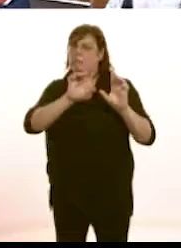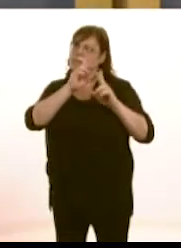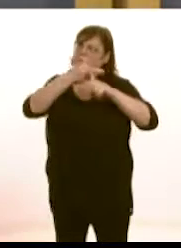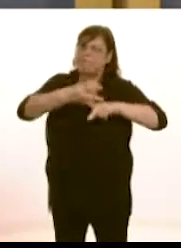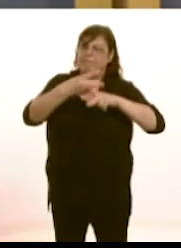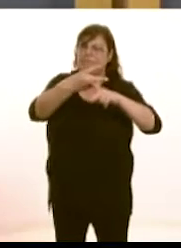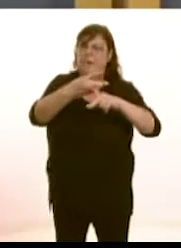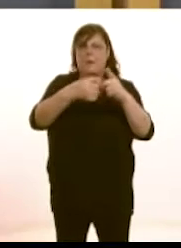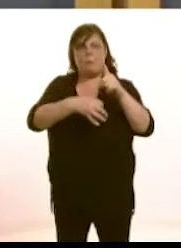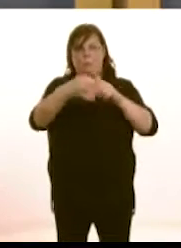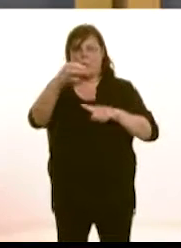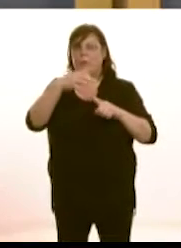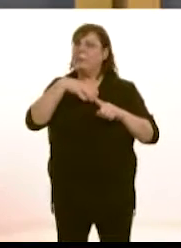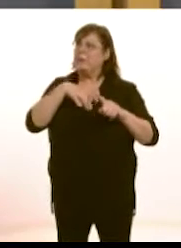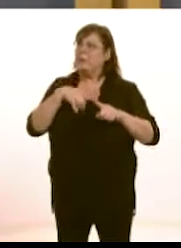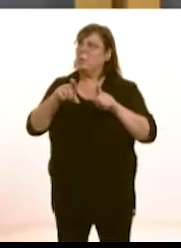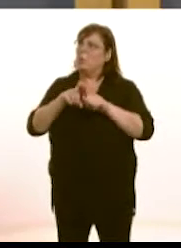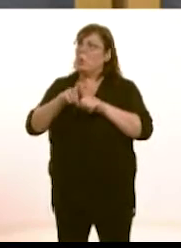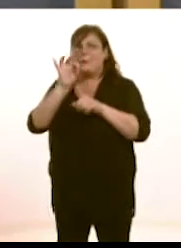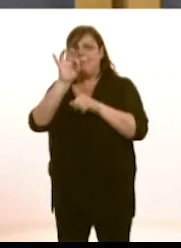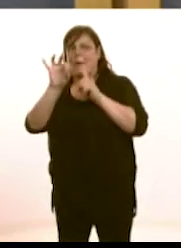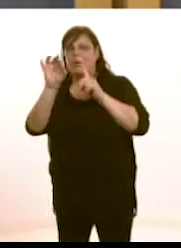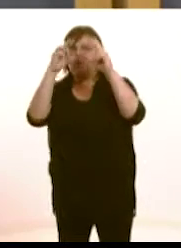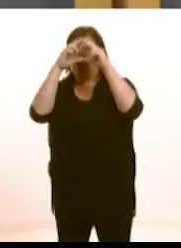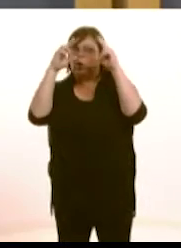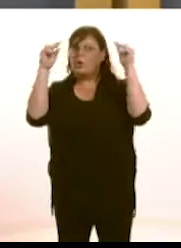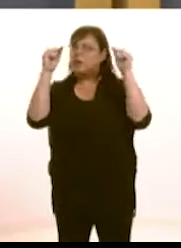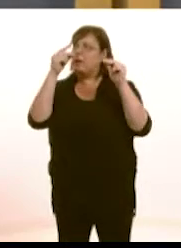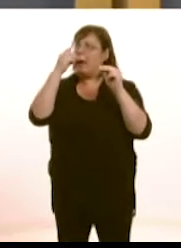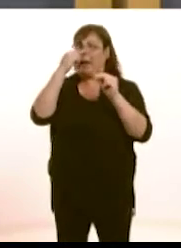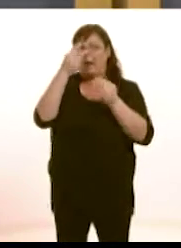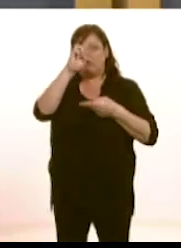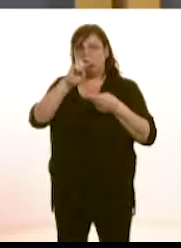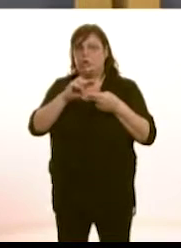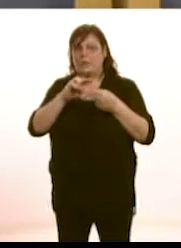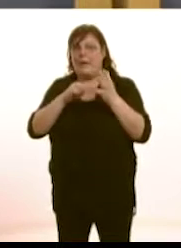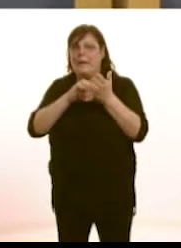epilepsy, speciality epilepsy nurses can also reduce costs to the NHS, by reducing the call